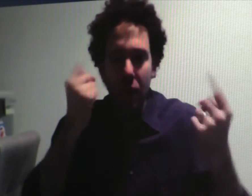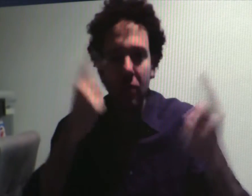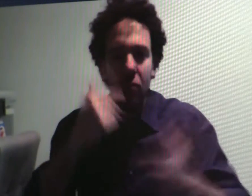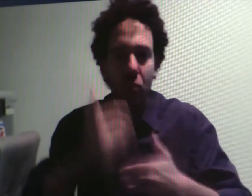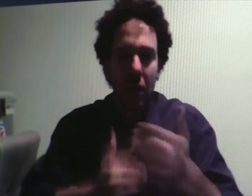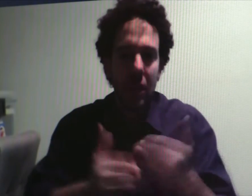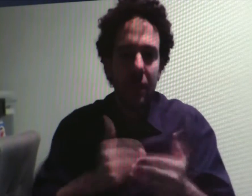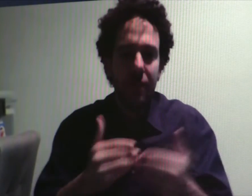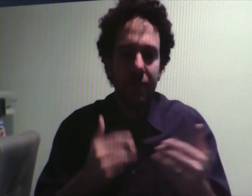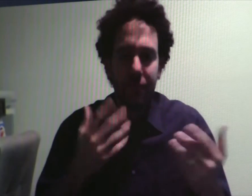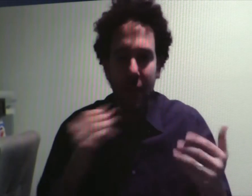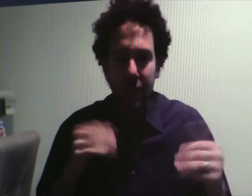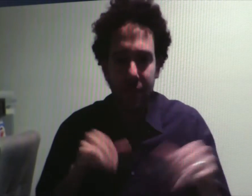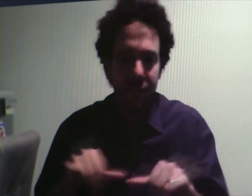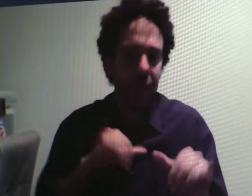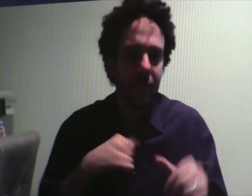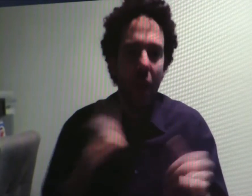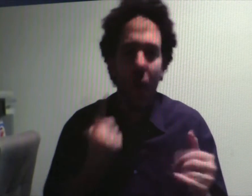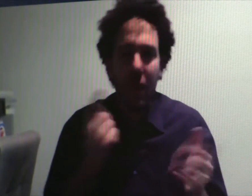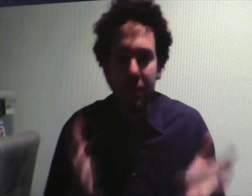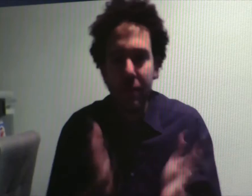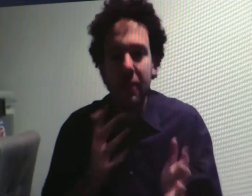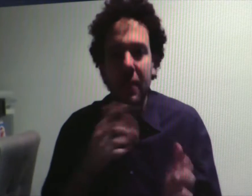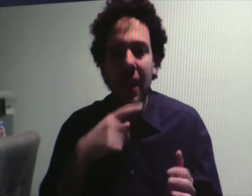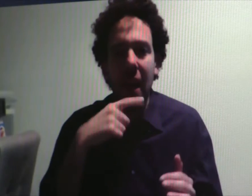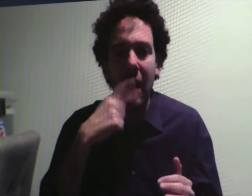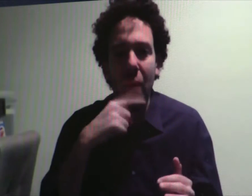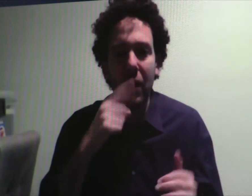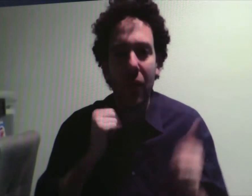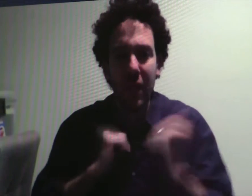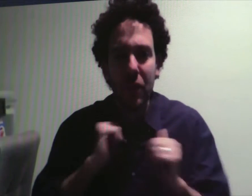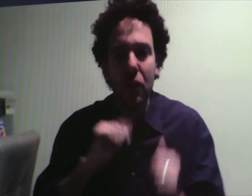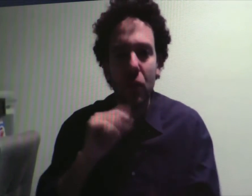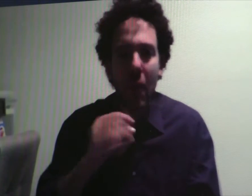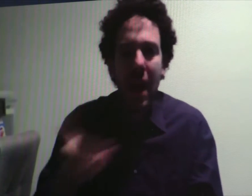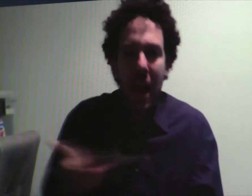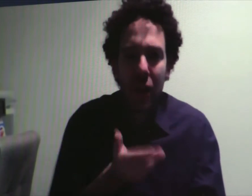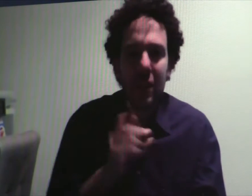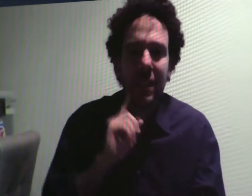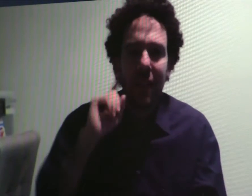While also being part of a team in that environment, and part of the process. I always encourage hearing theatre